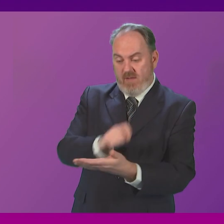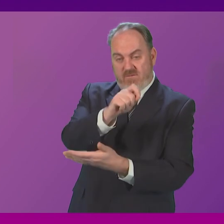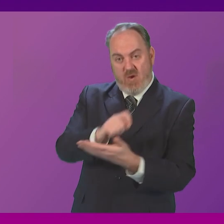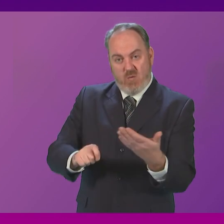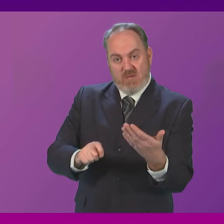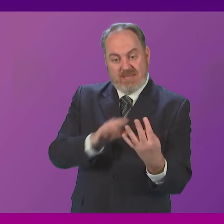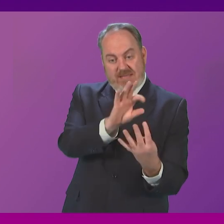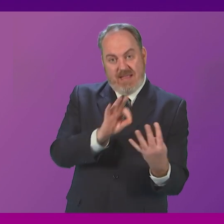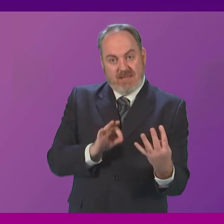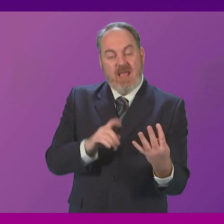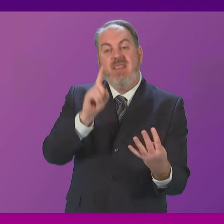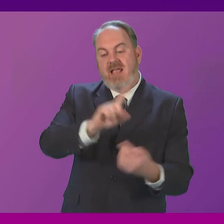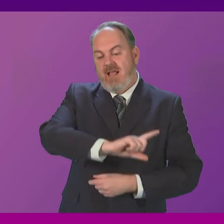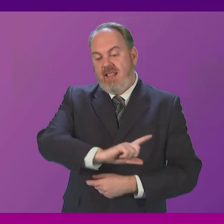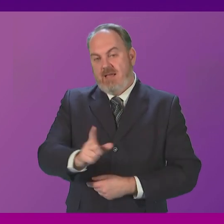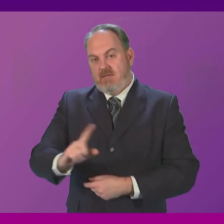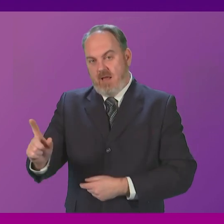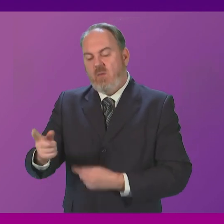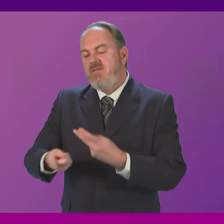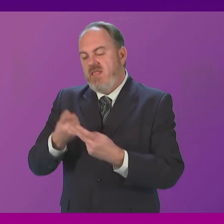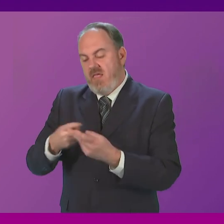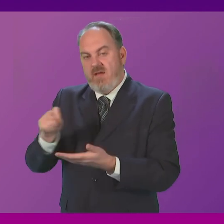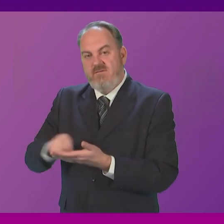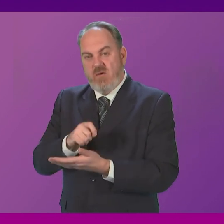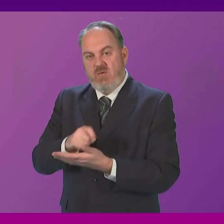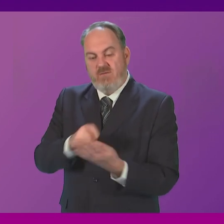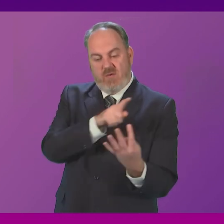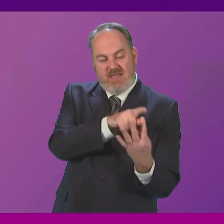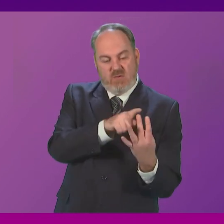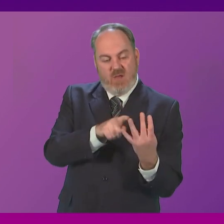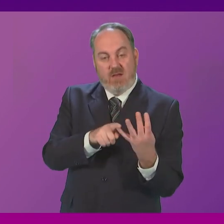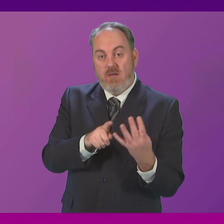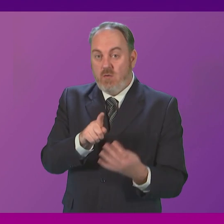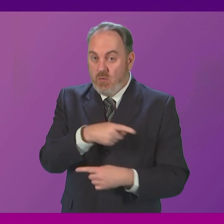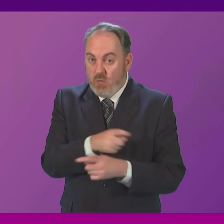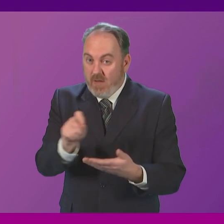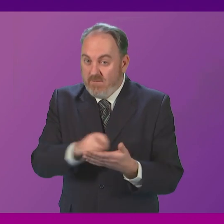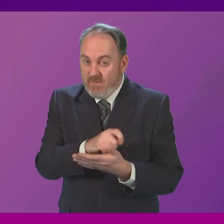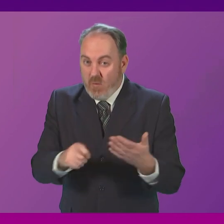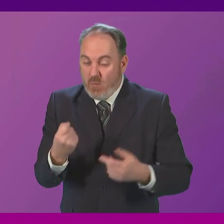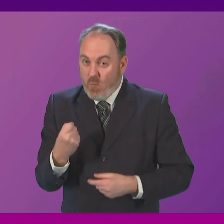A separate vote will be called for each candidate, and members can vote only once.